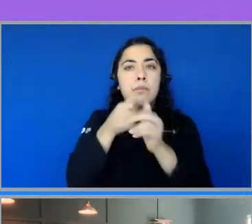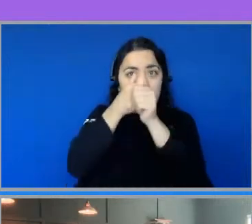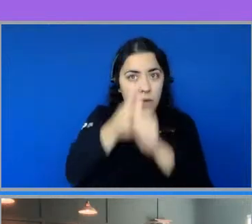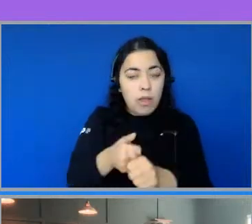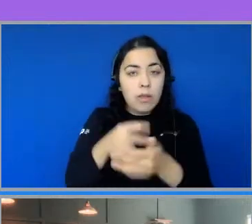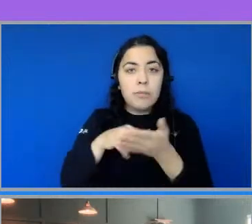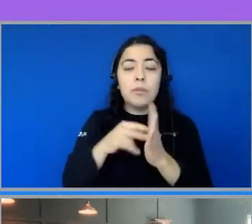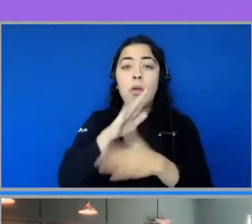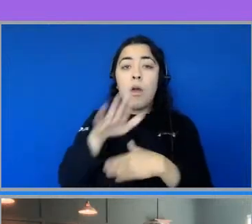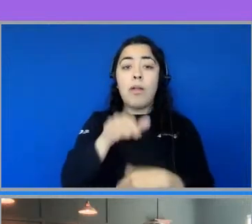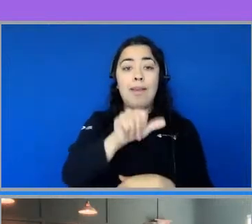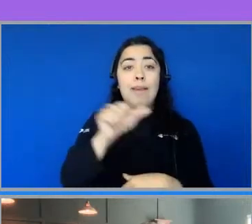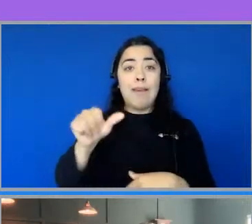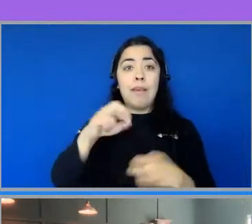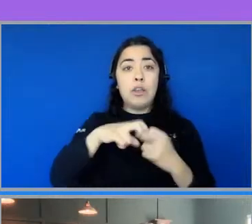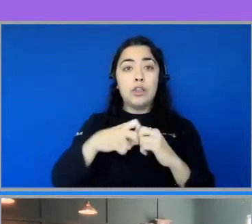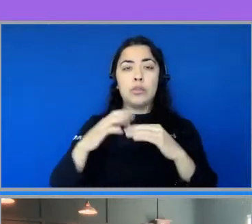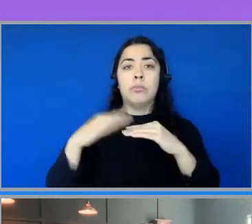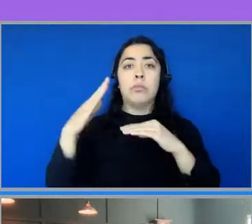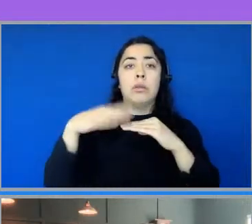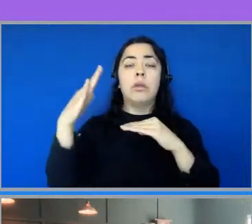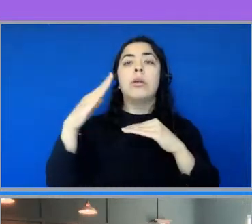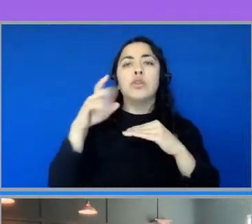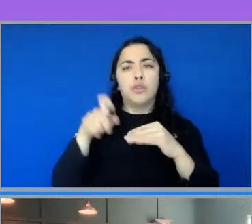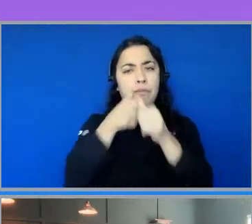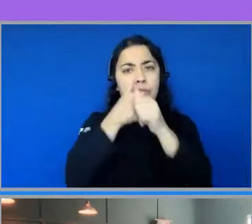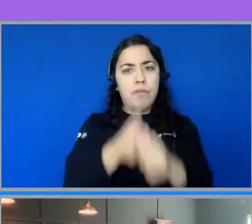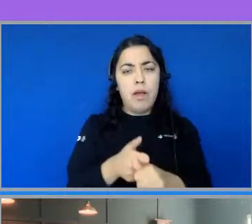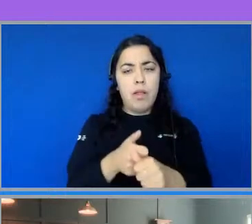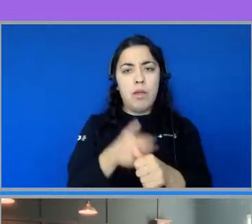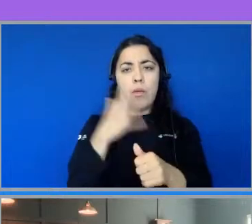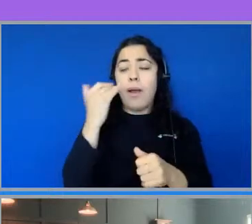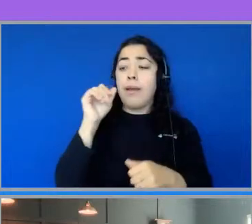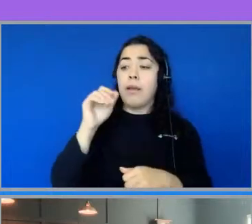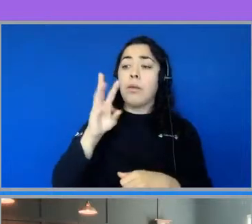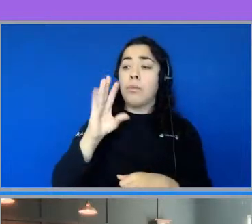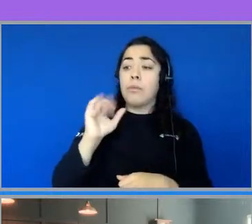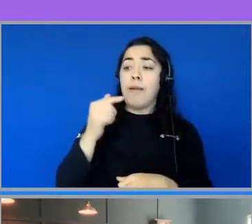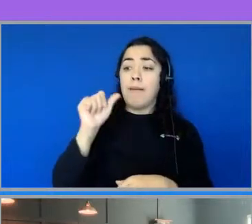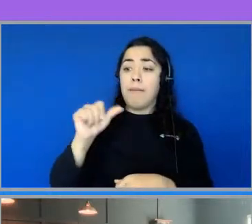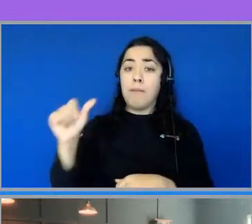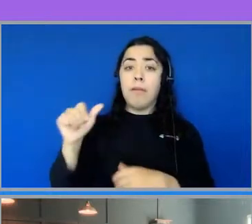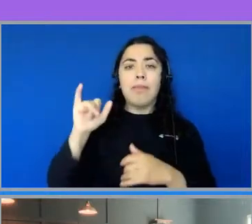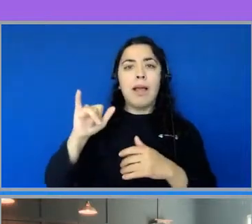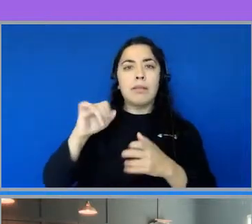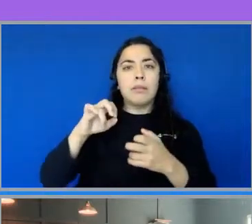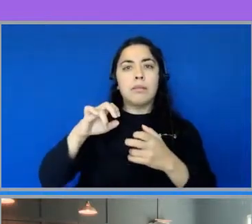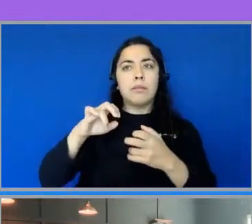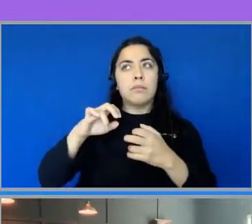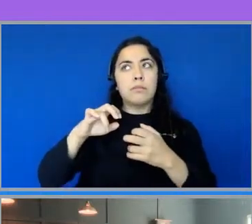address all double A issues because it is more strict. Now there's a risk with this approach. The risk is saying,